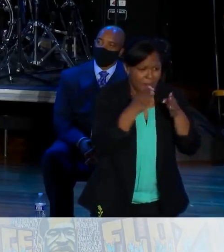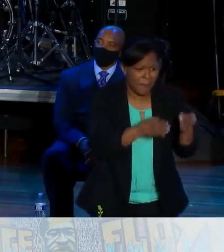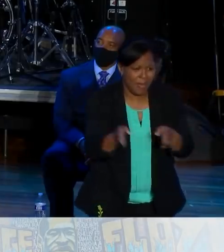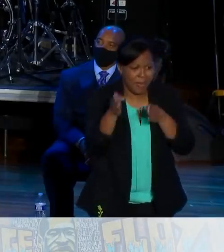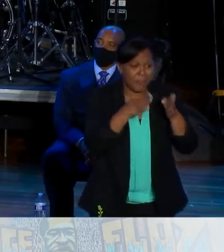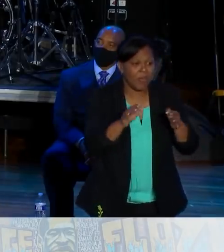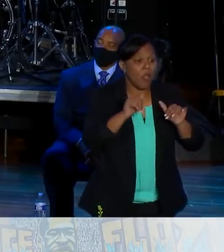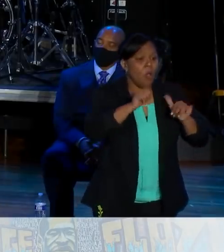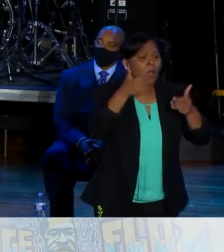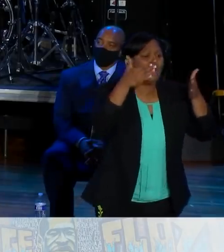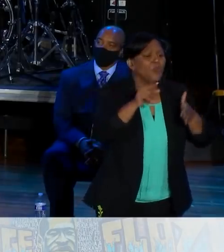THIS IS WRONG.